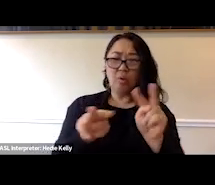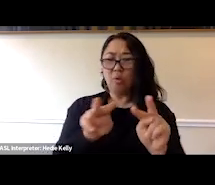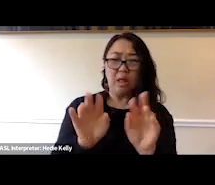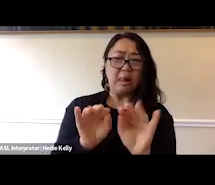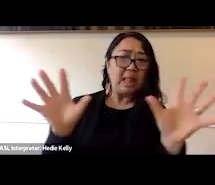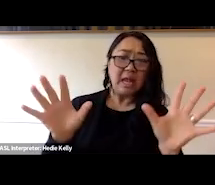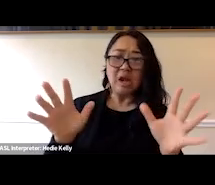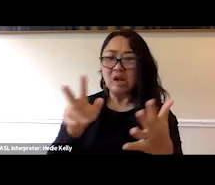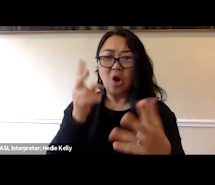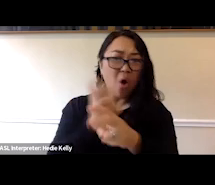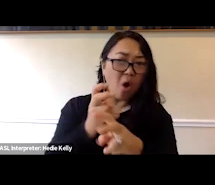So that's an example of how does it look?